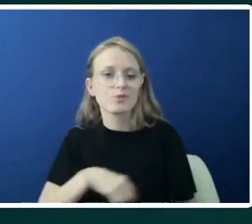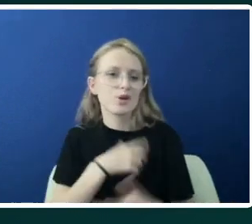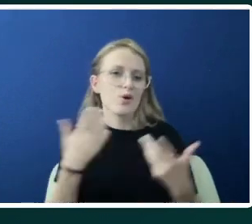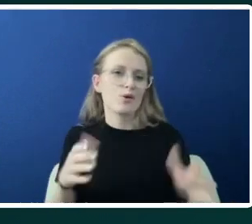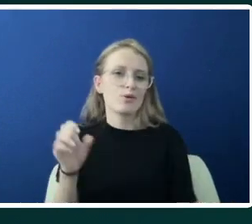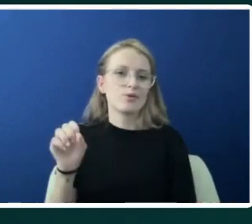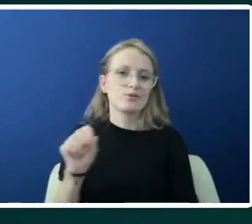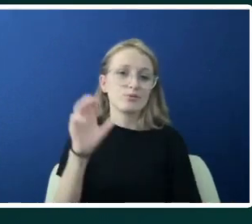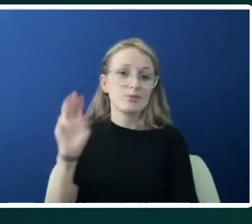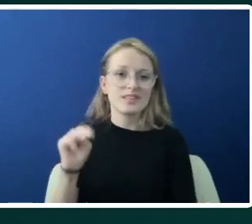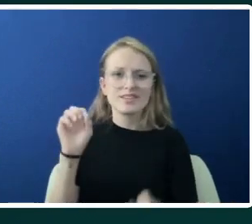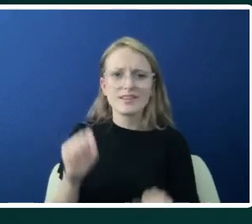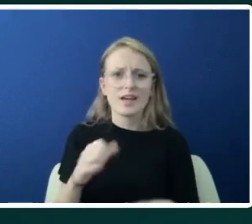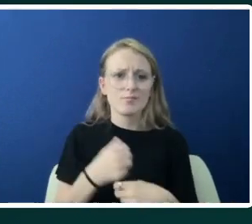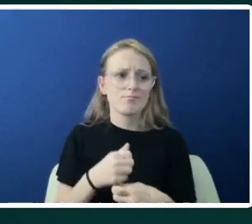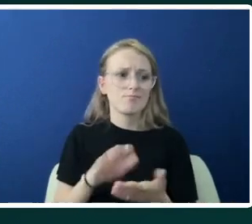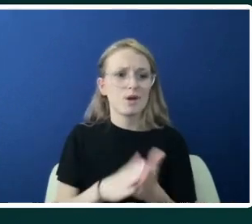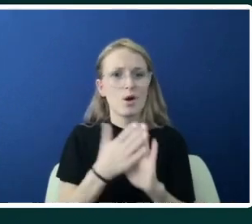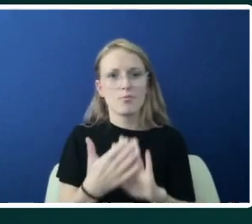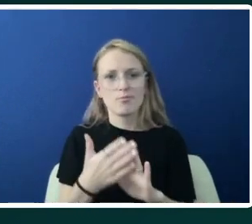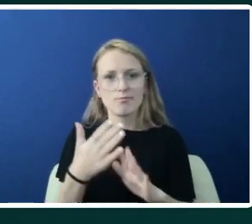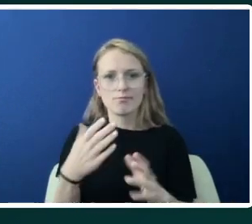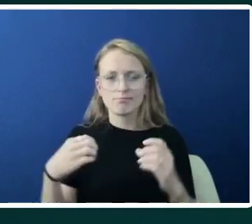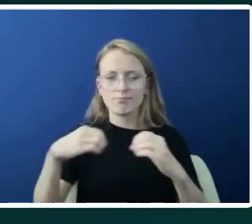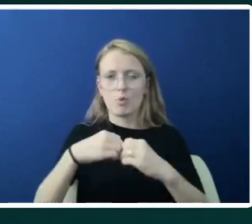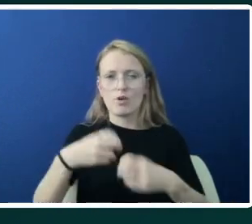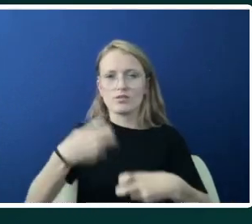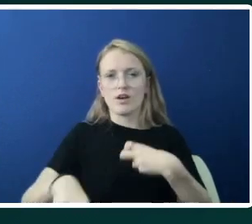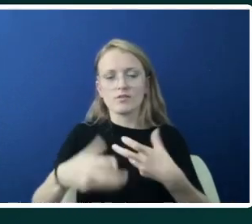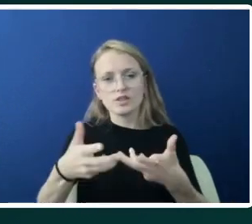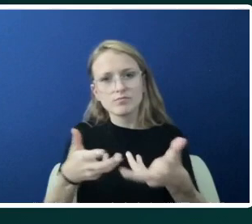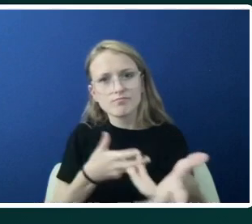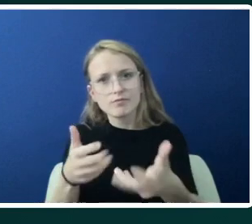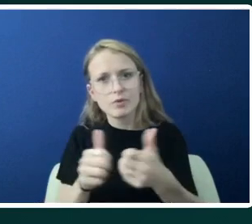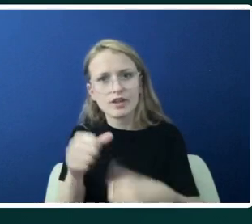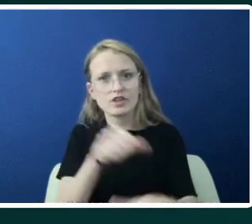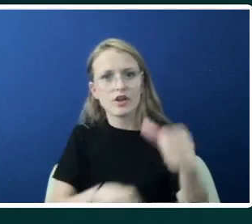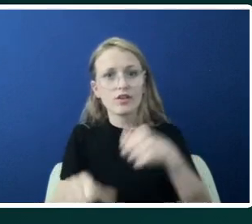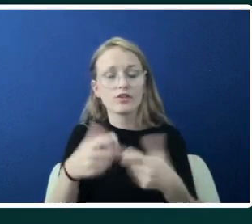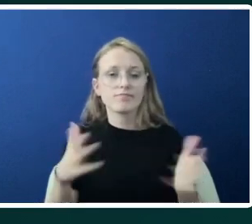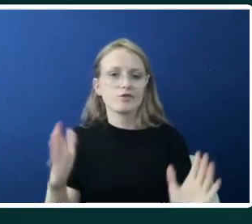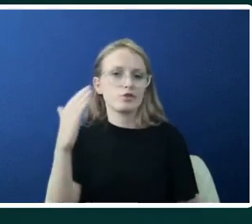for us to talk to each other rather than easier. We know that in our current political climate,